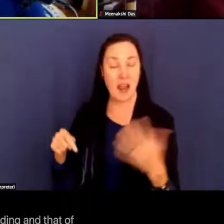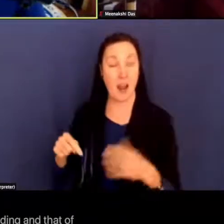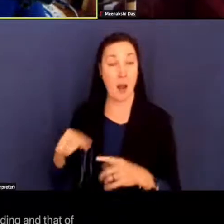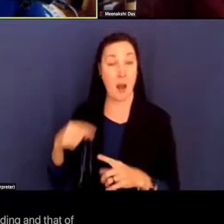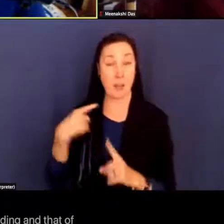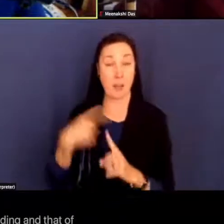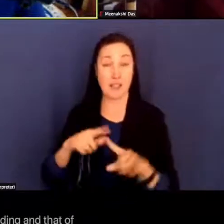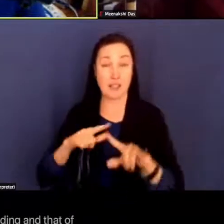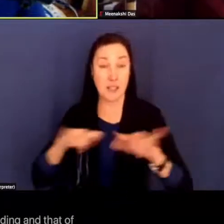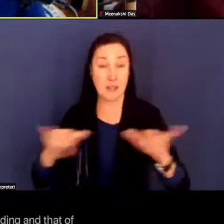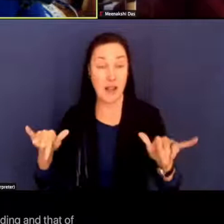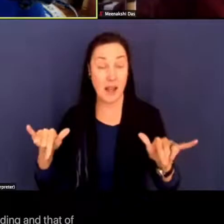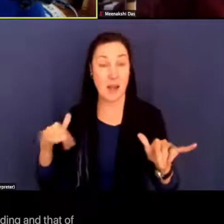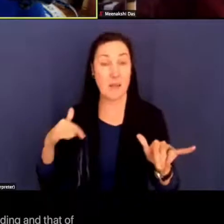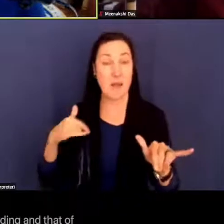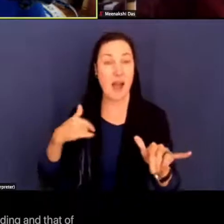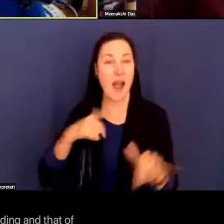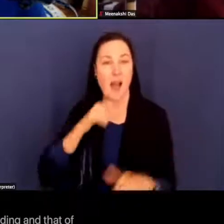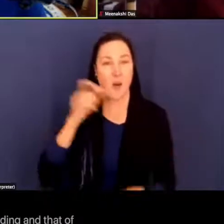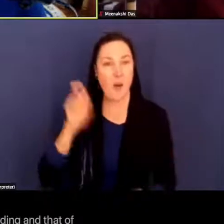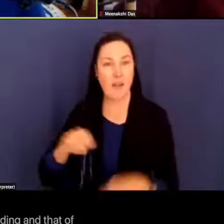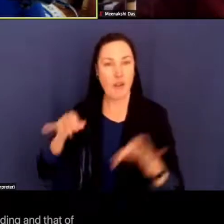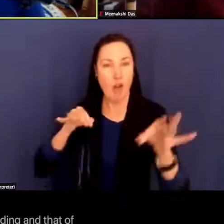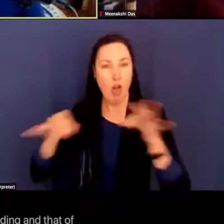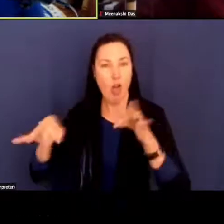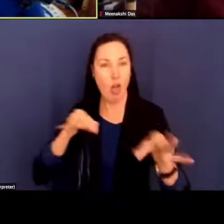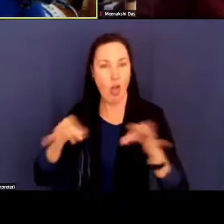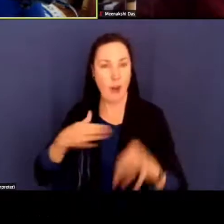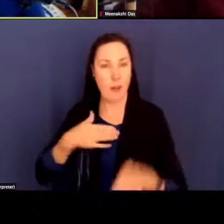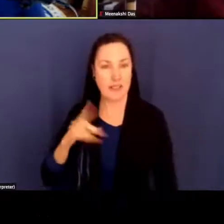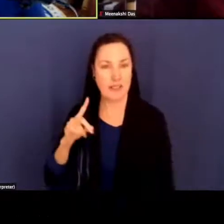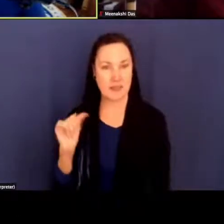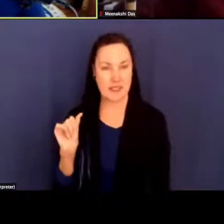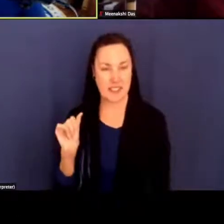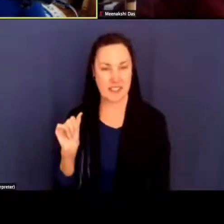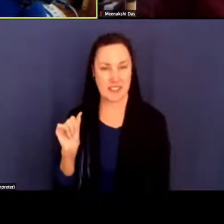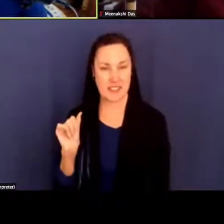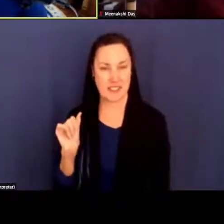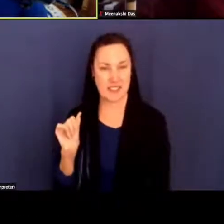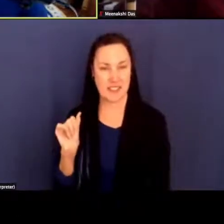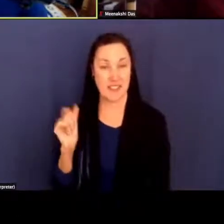seen as oh you need these things to do your best work well we want you to be set up for success.